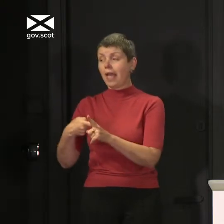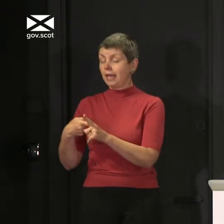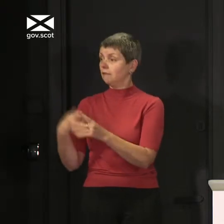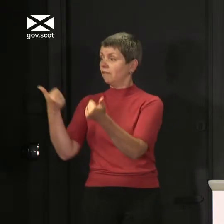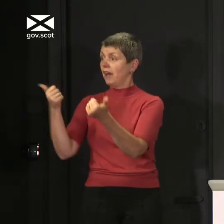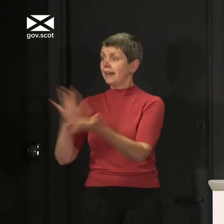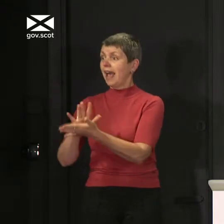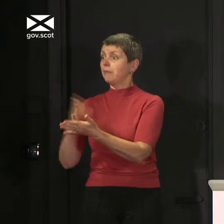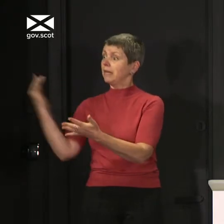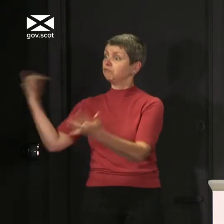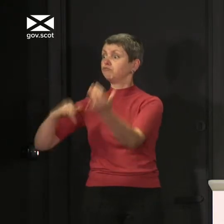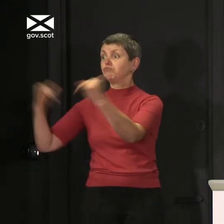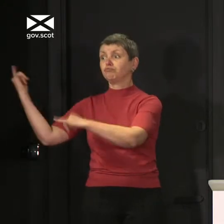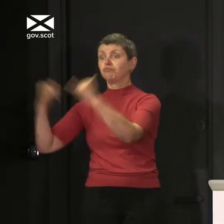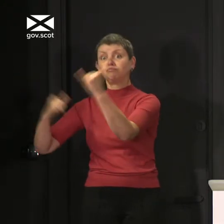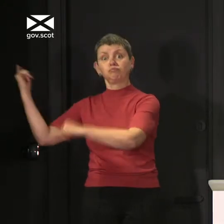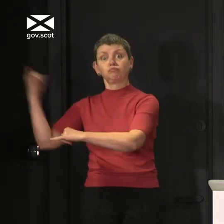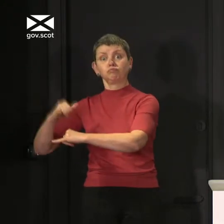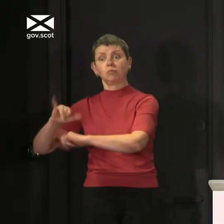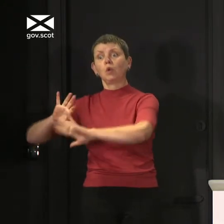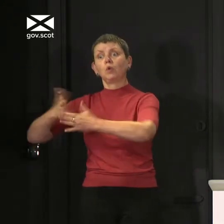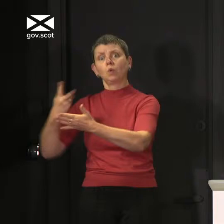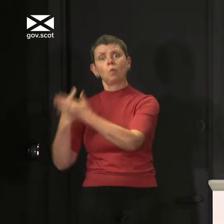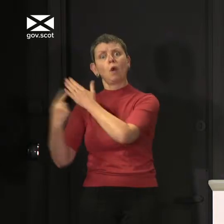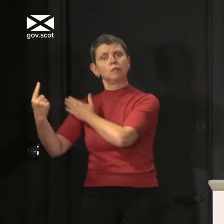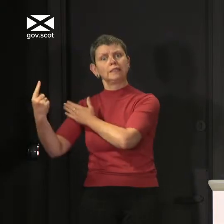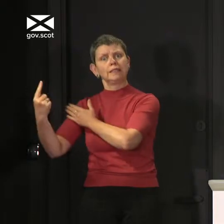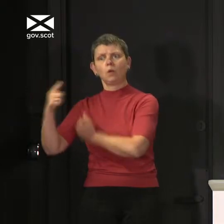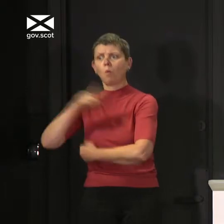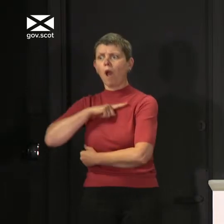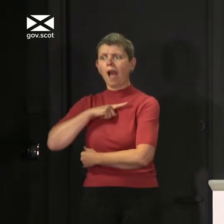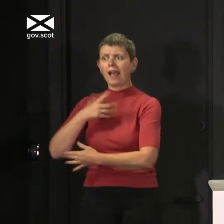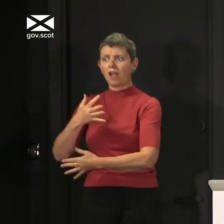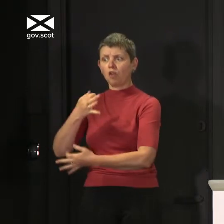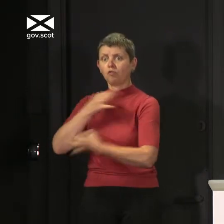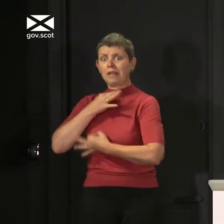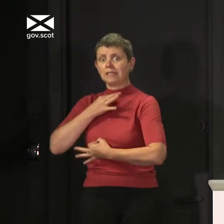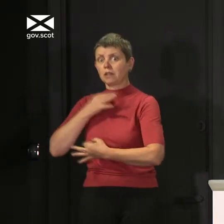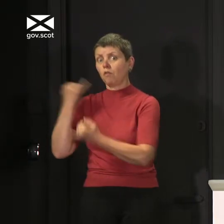England without quarantine from countries that don't present a significant risk of raising